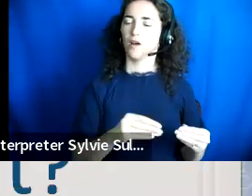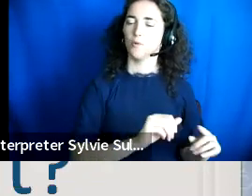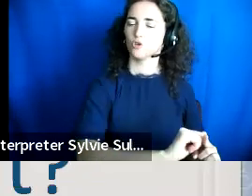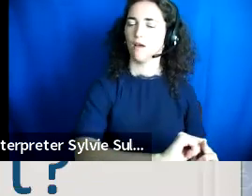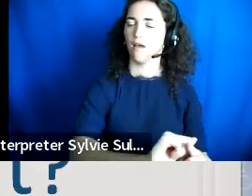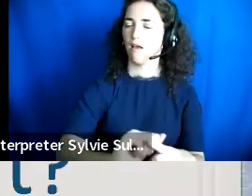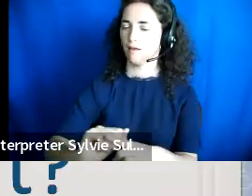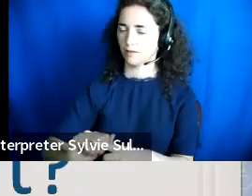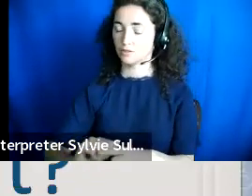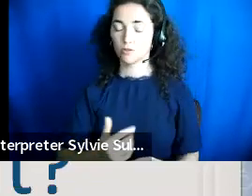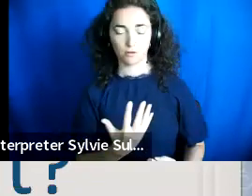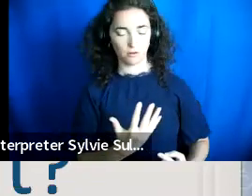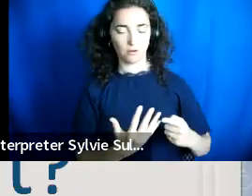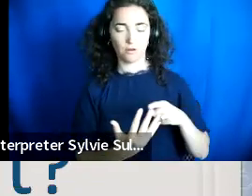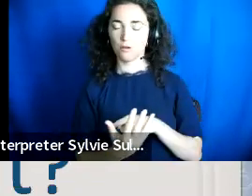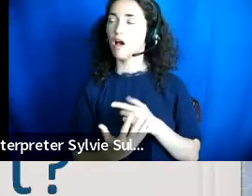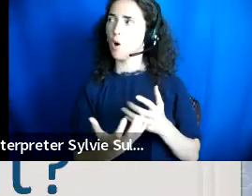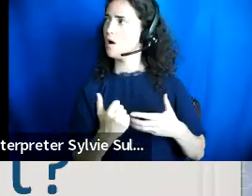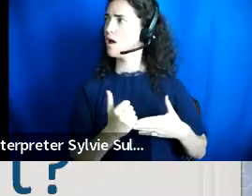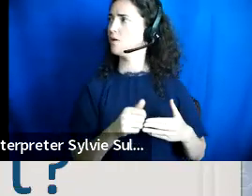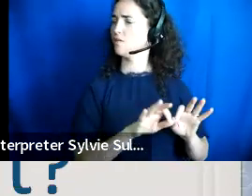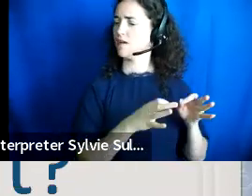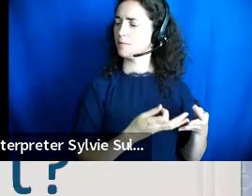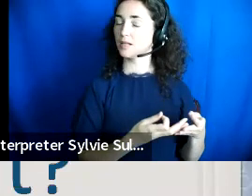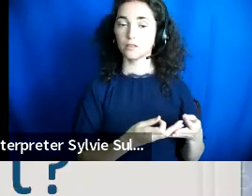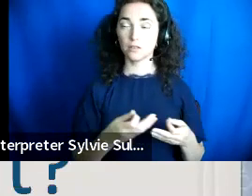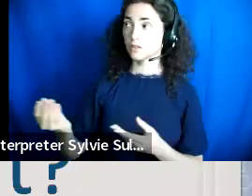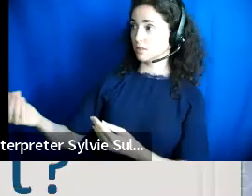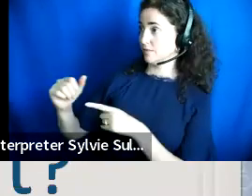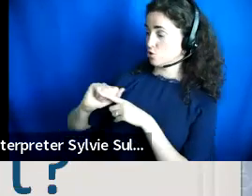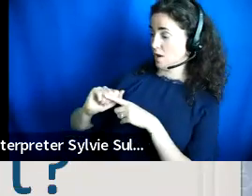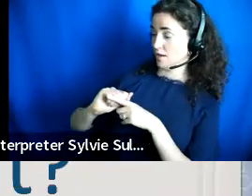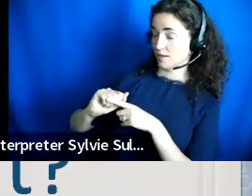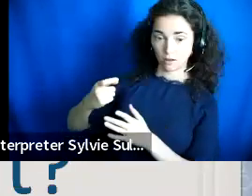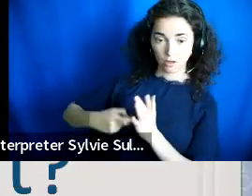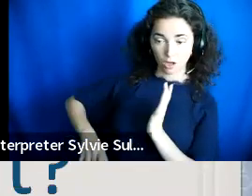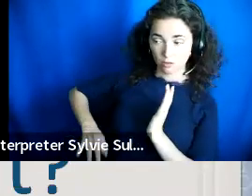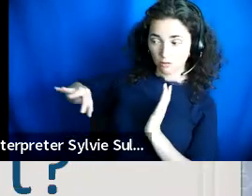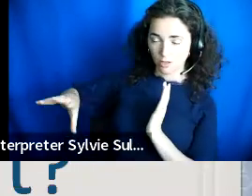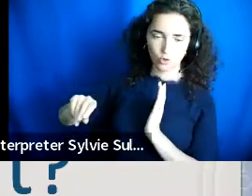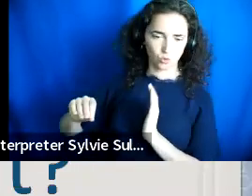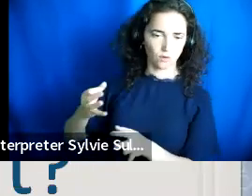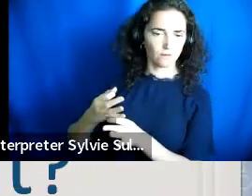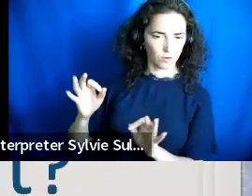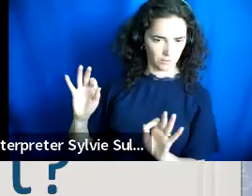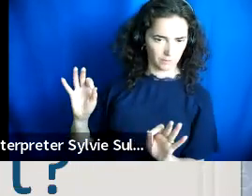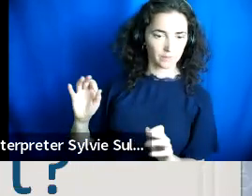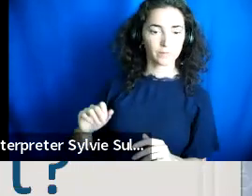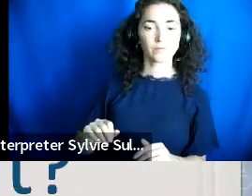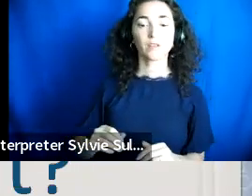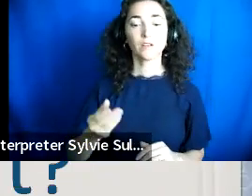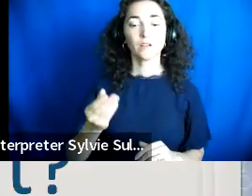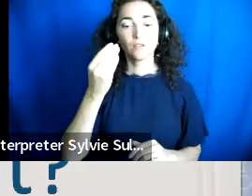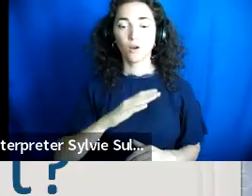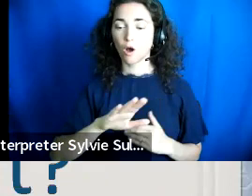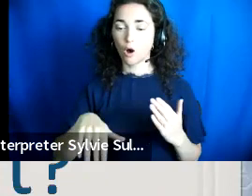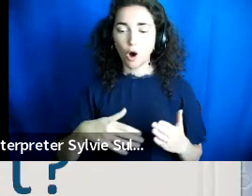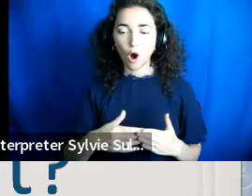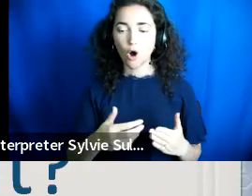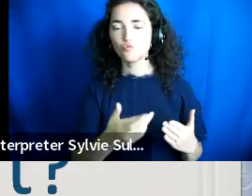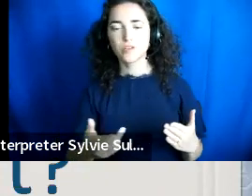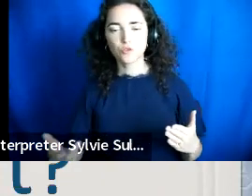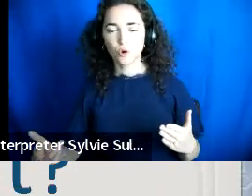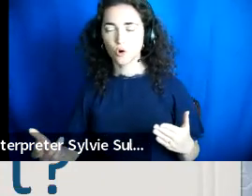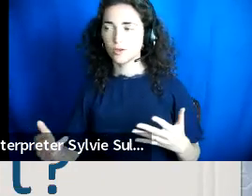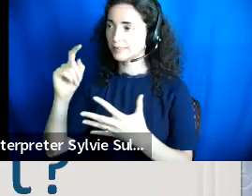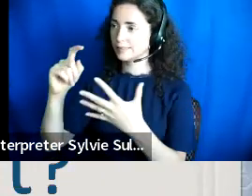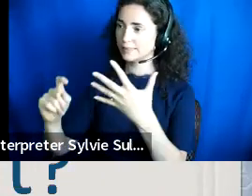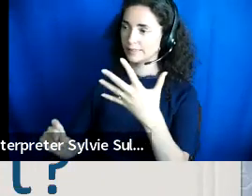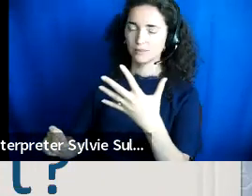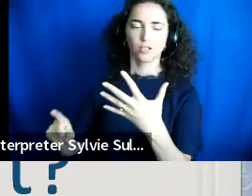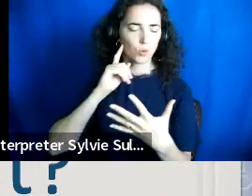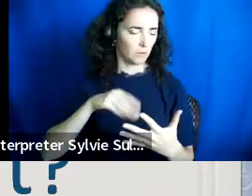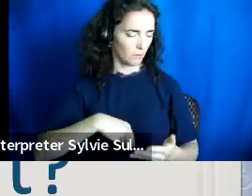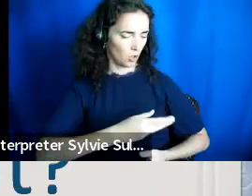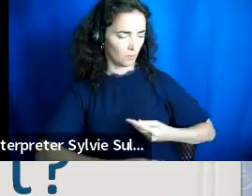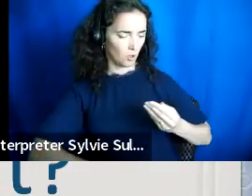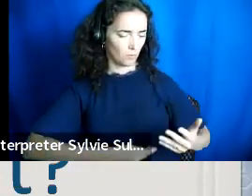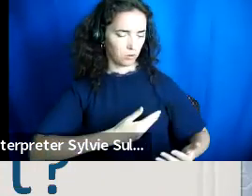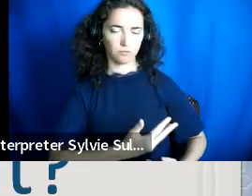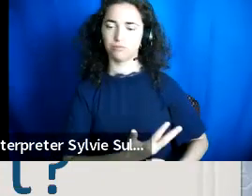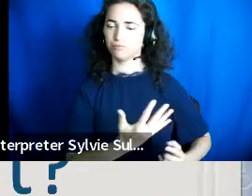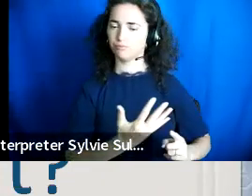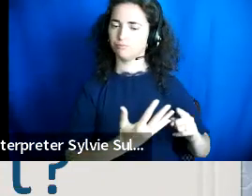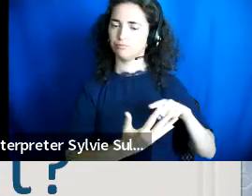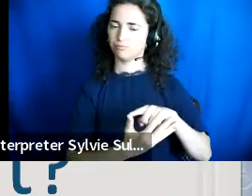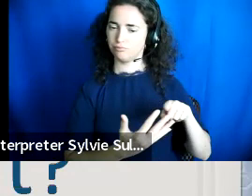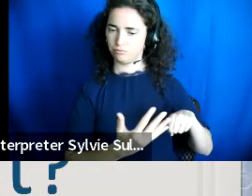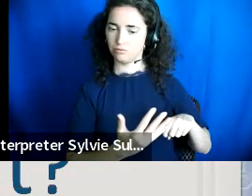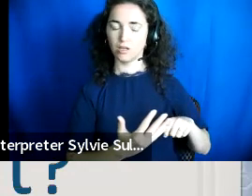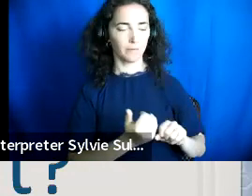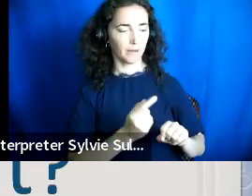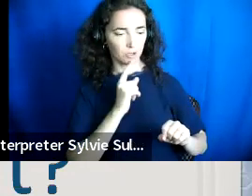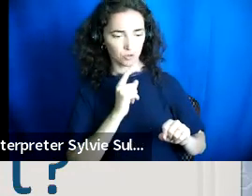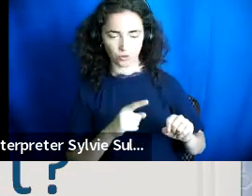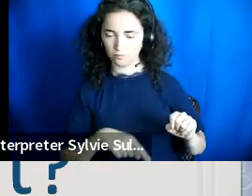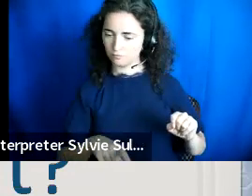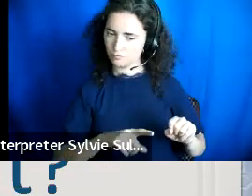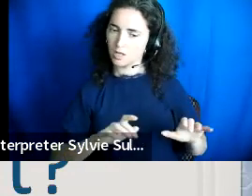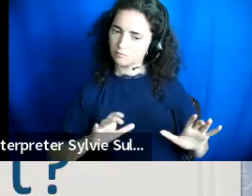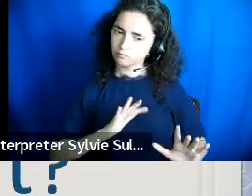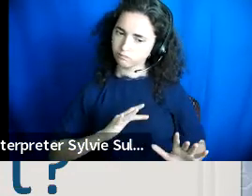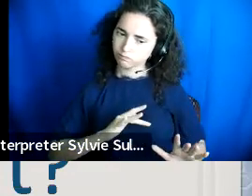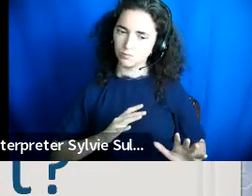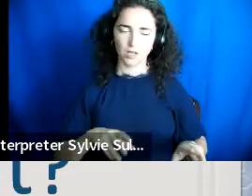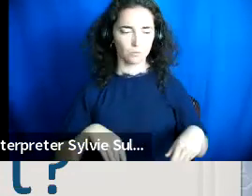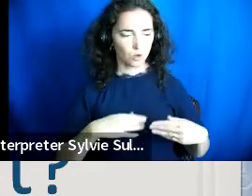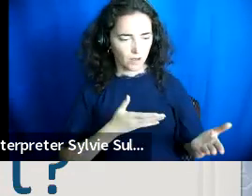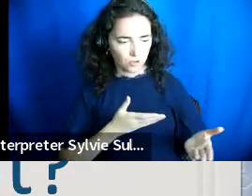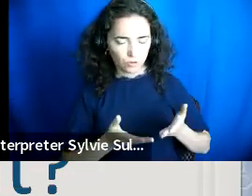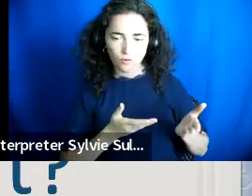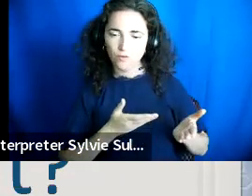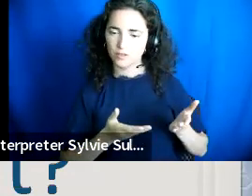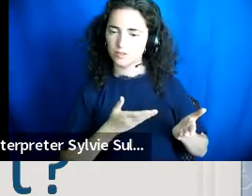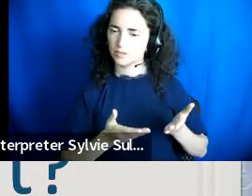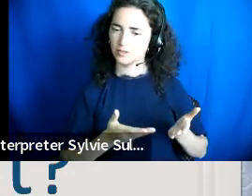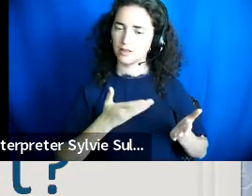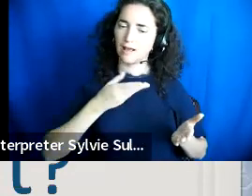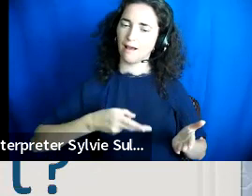The training is that again, at no charge to support our parents, and all of the resources that are needed to fulfill this role will be provided to them to ensure that again their their performance and their providing services at the highest quality